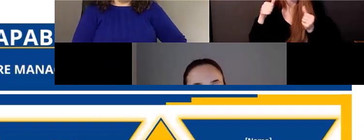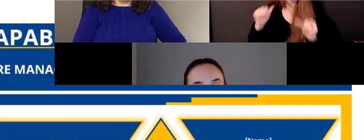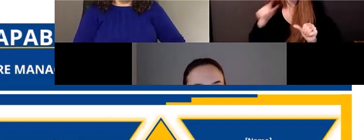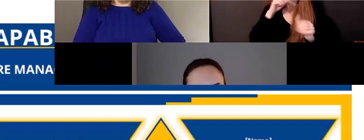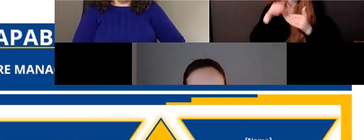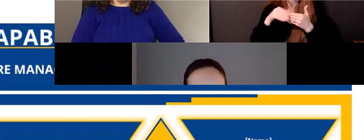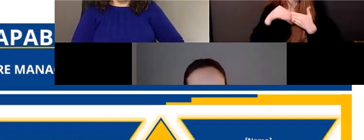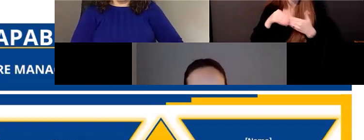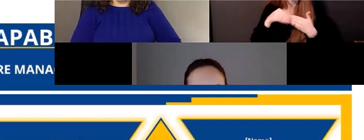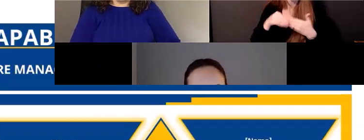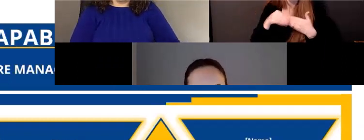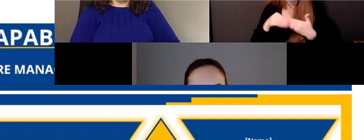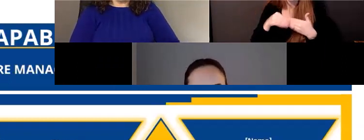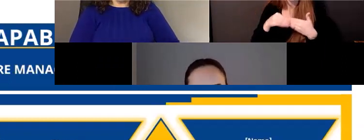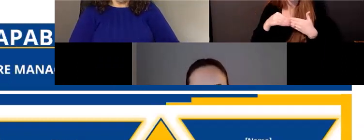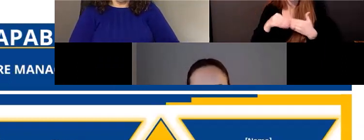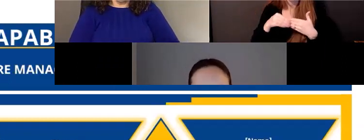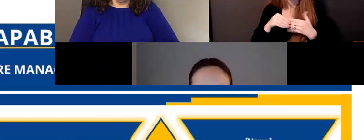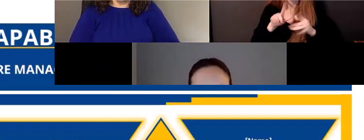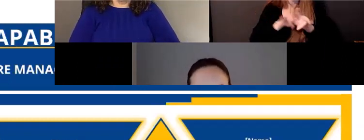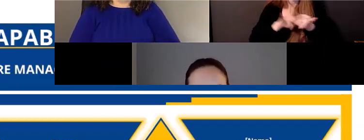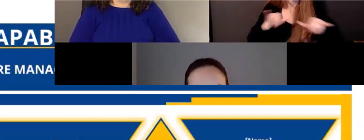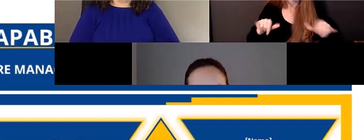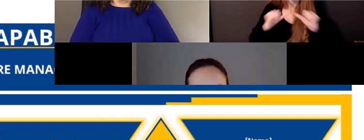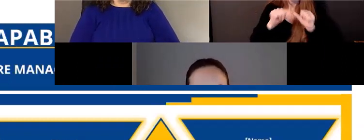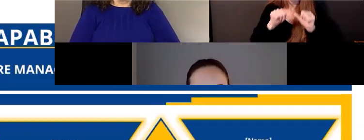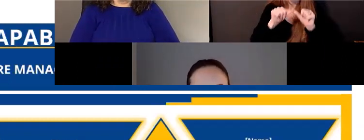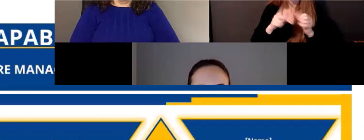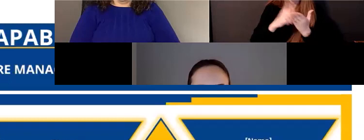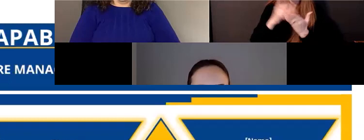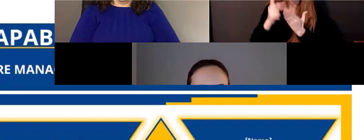while maintaining program fidelity.